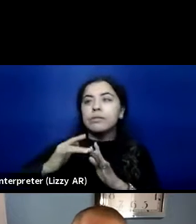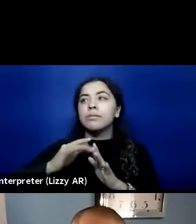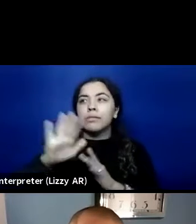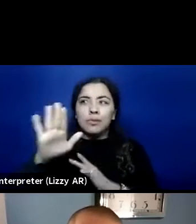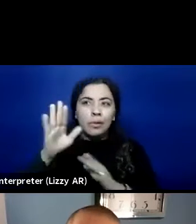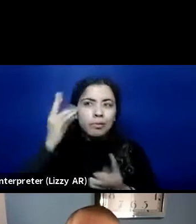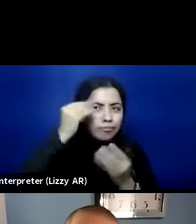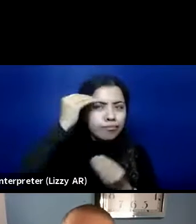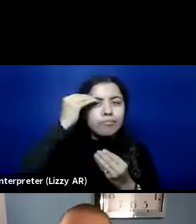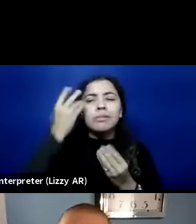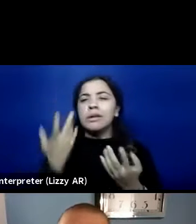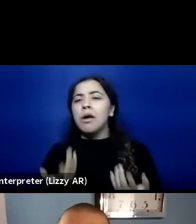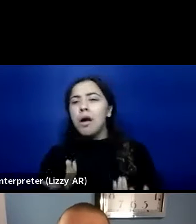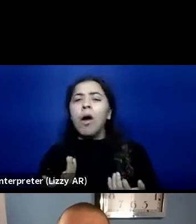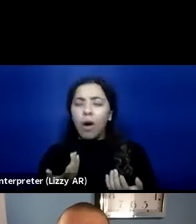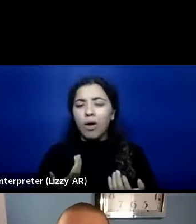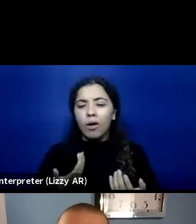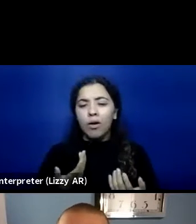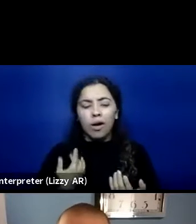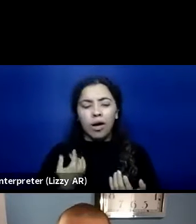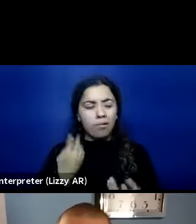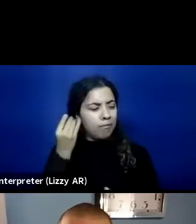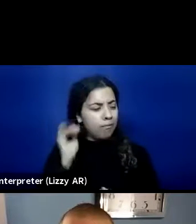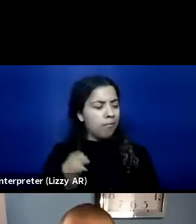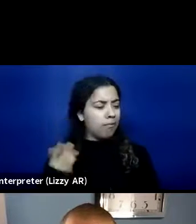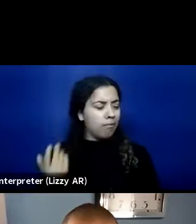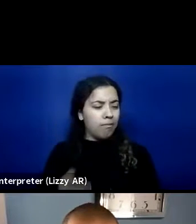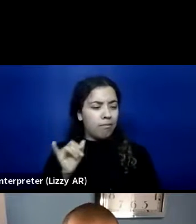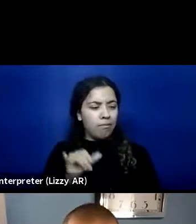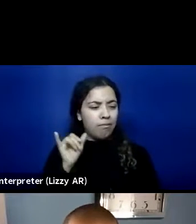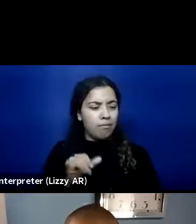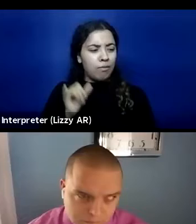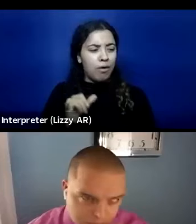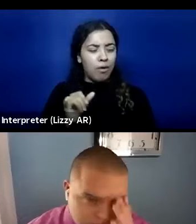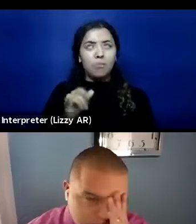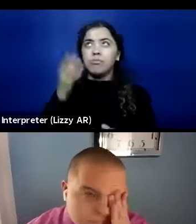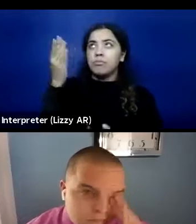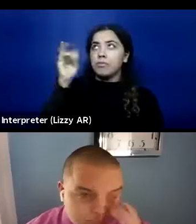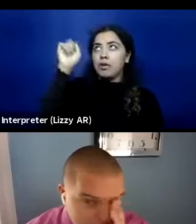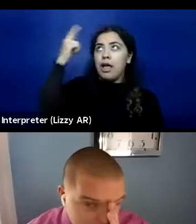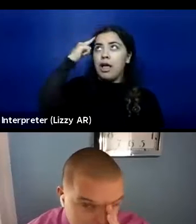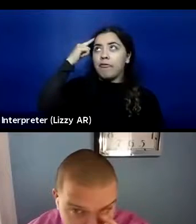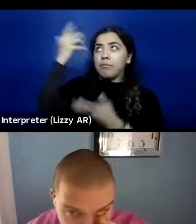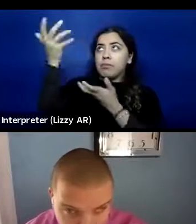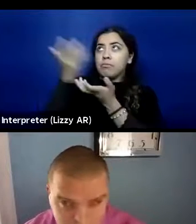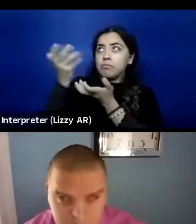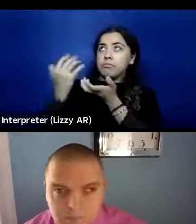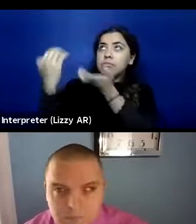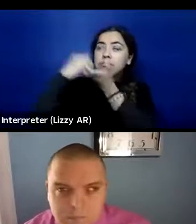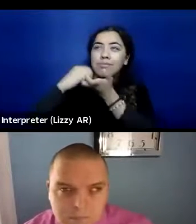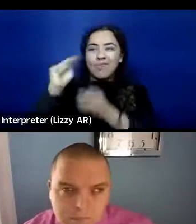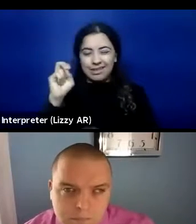it really was a combination of working with the government, NSF, and then private sectors